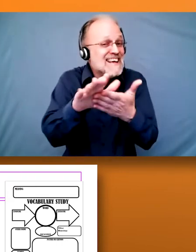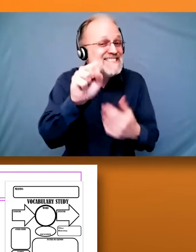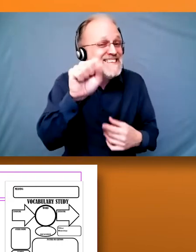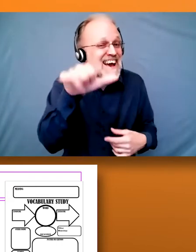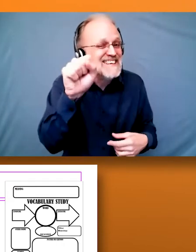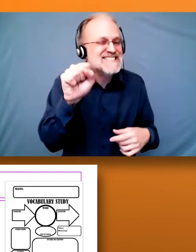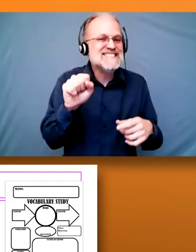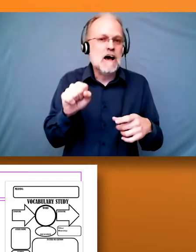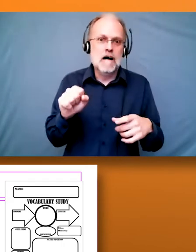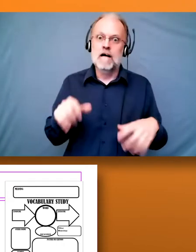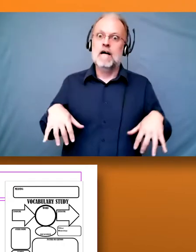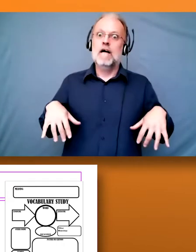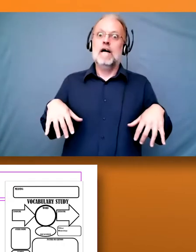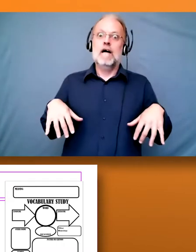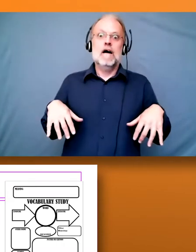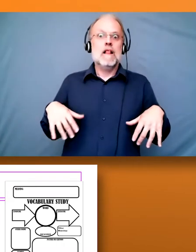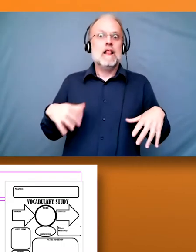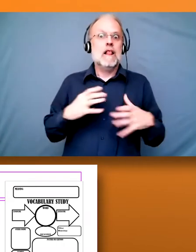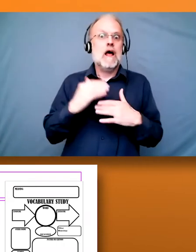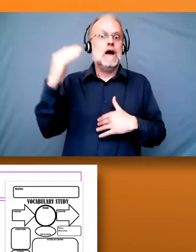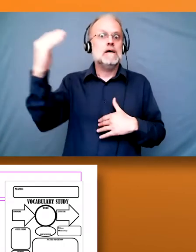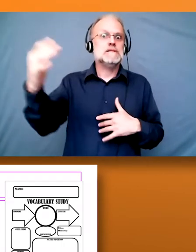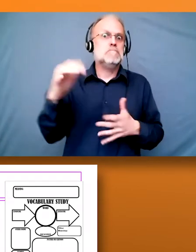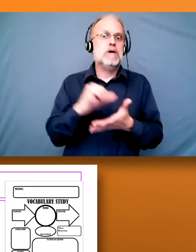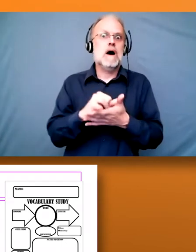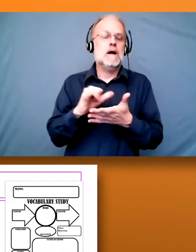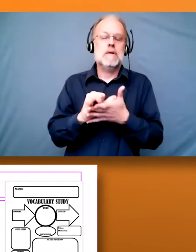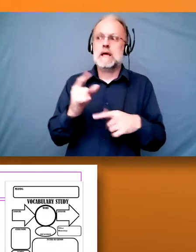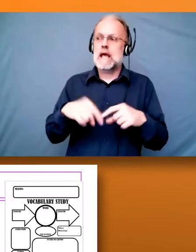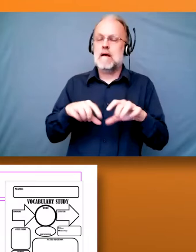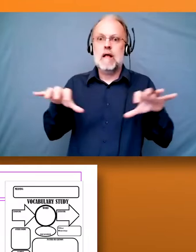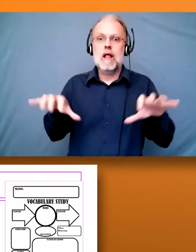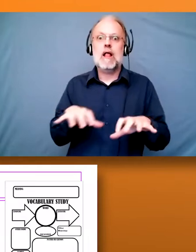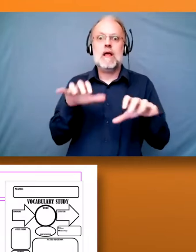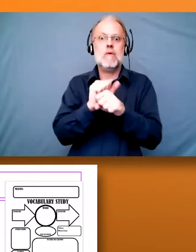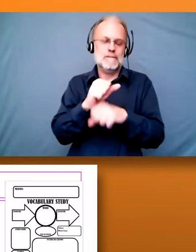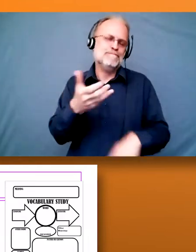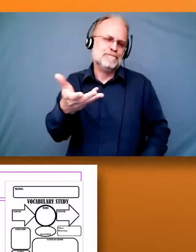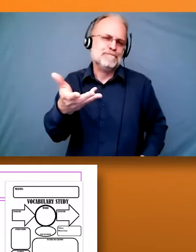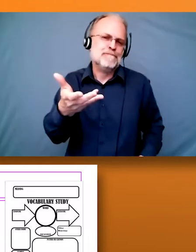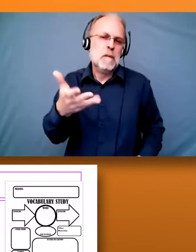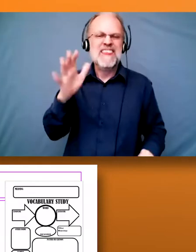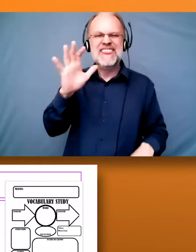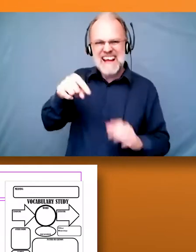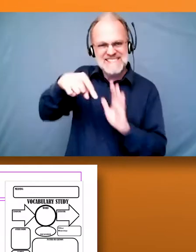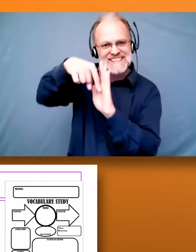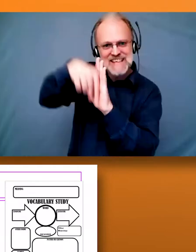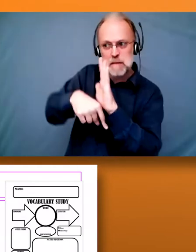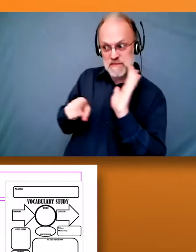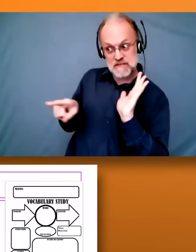It would be nice if you did. I know sometimes it feels a little impossible, but this is kind of the depth and breadth that they--